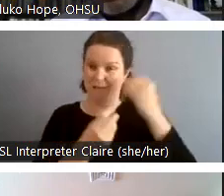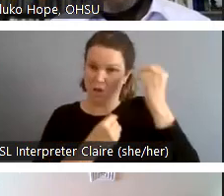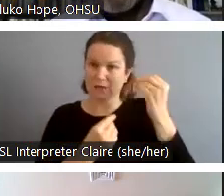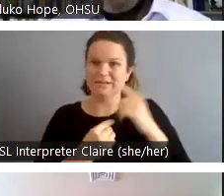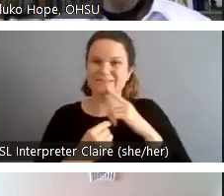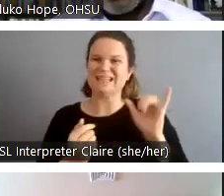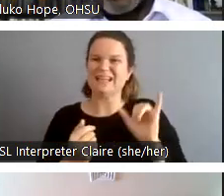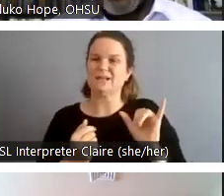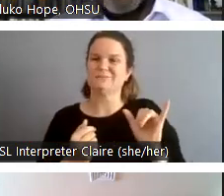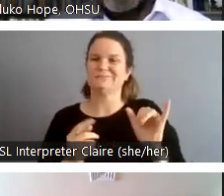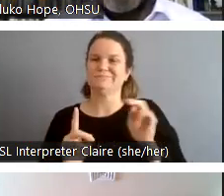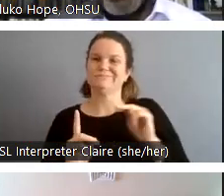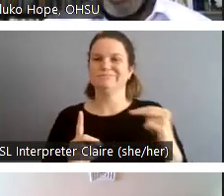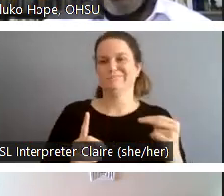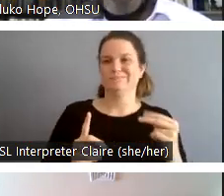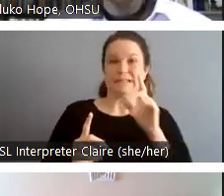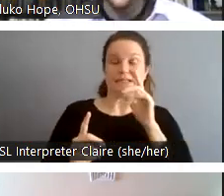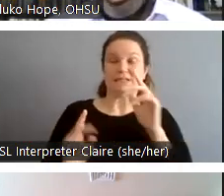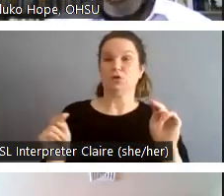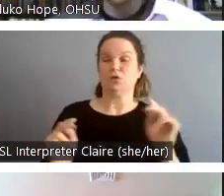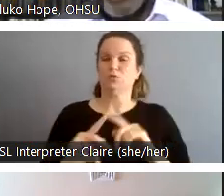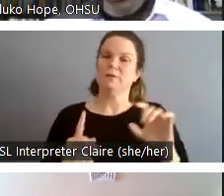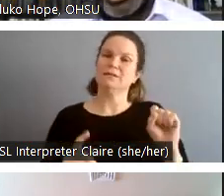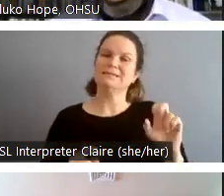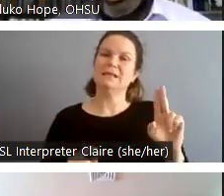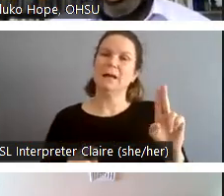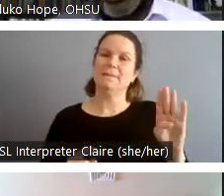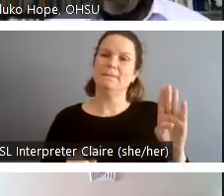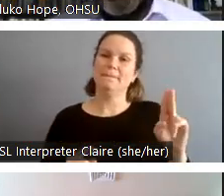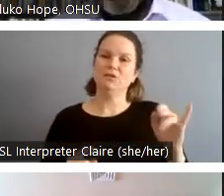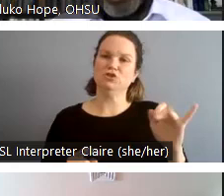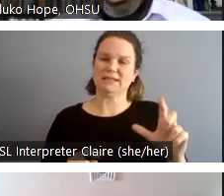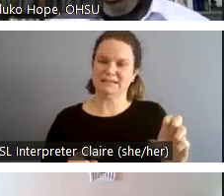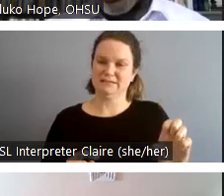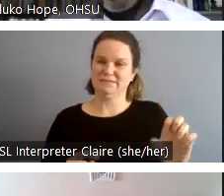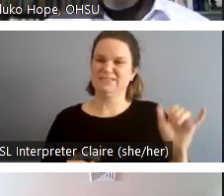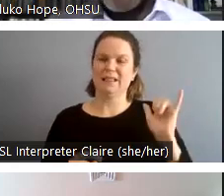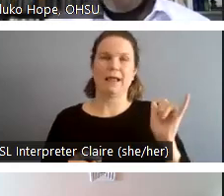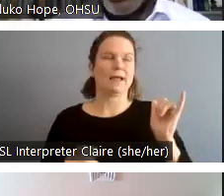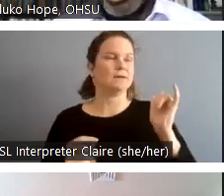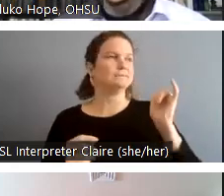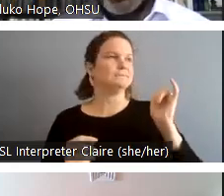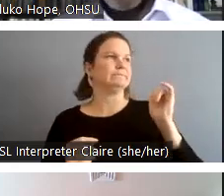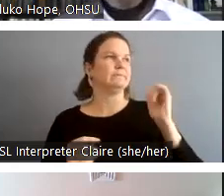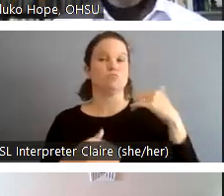subjective difficulty with a lot of the broad processing challenges- whether it